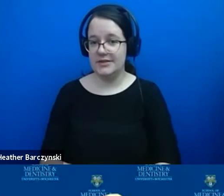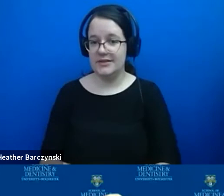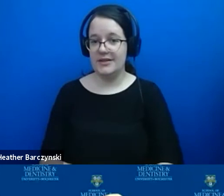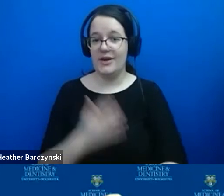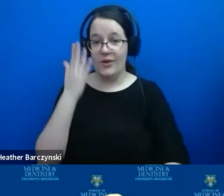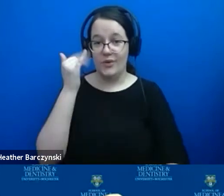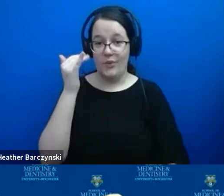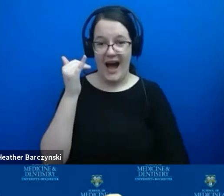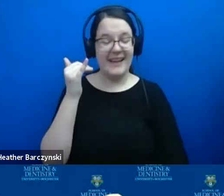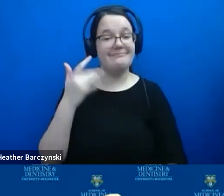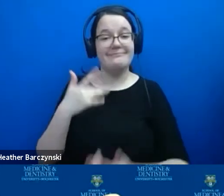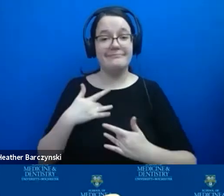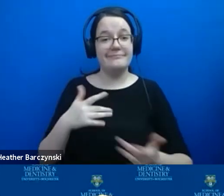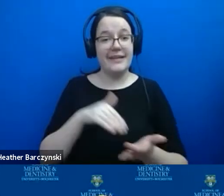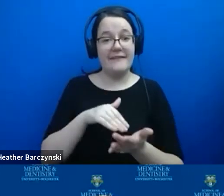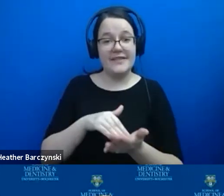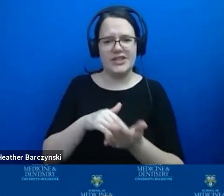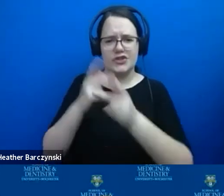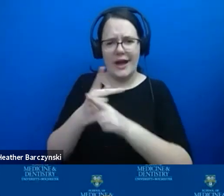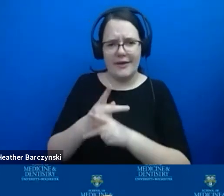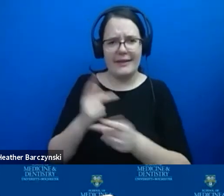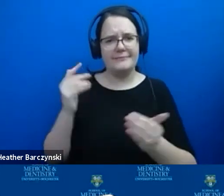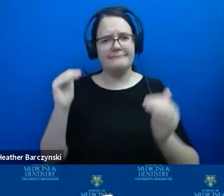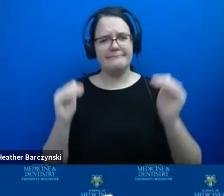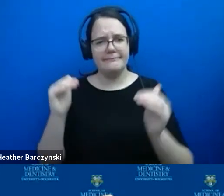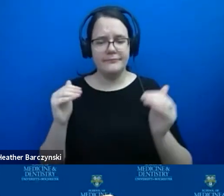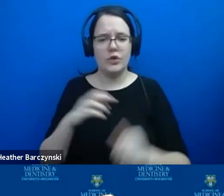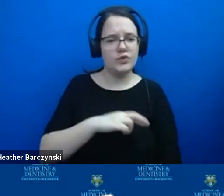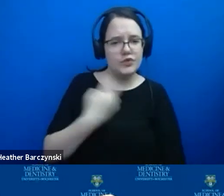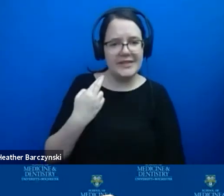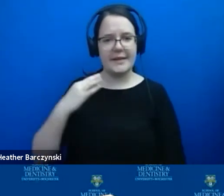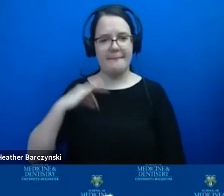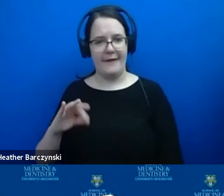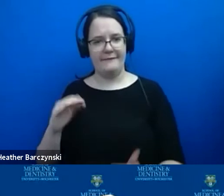physicians do with risk and benefit risk and benefit and the belief is that the benefit